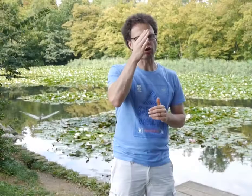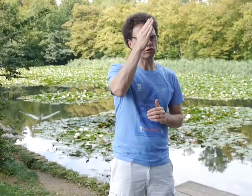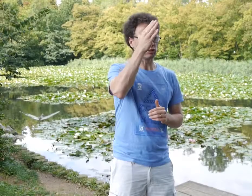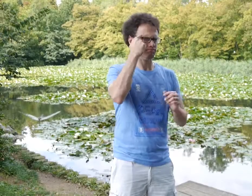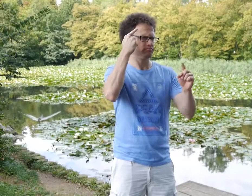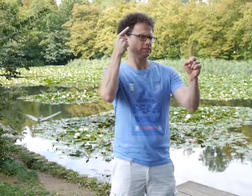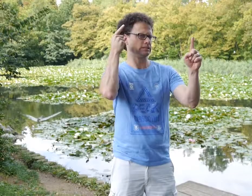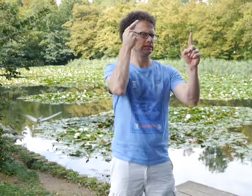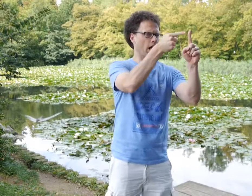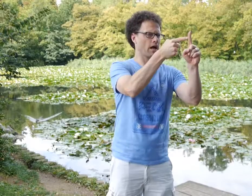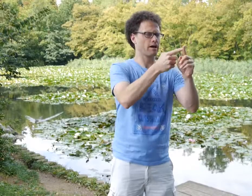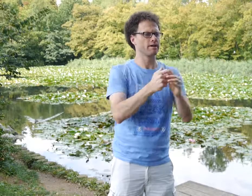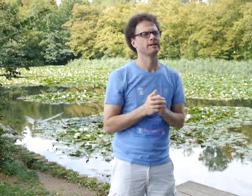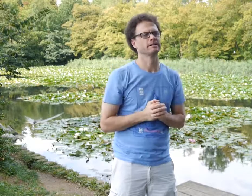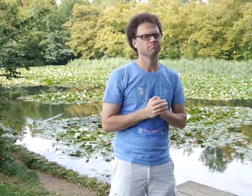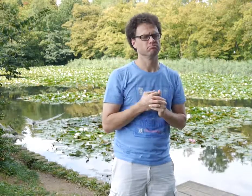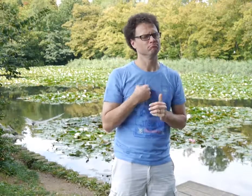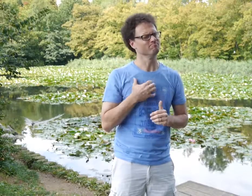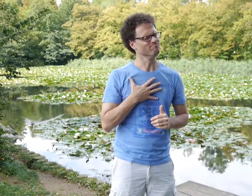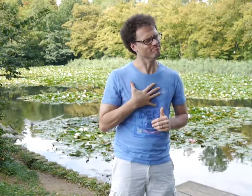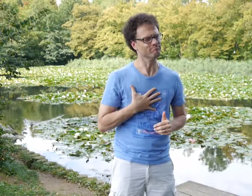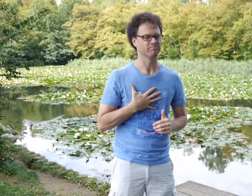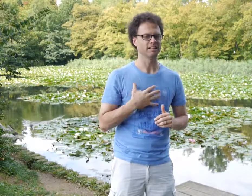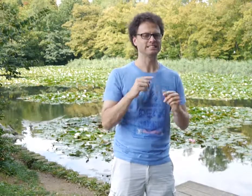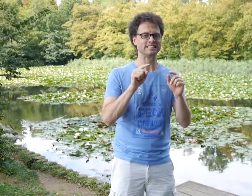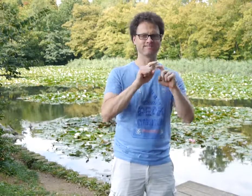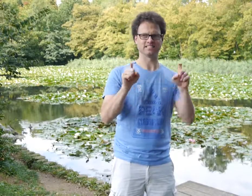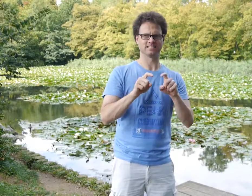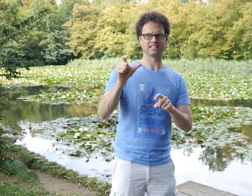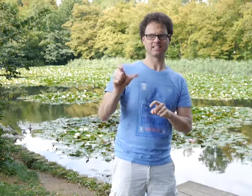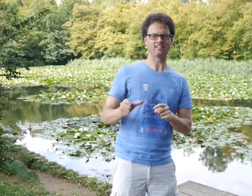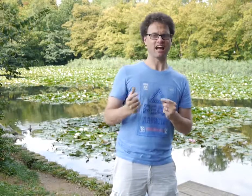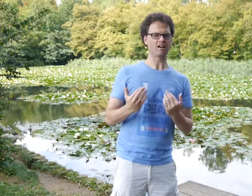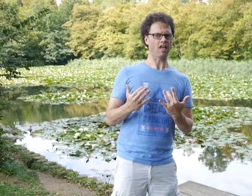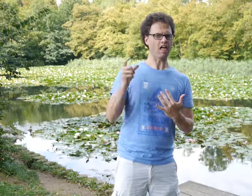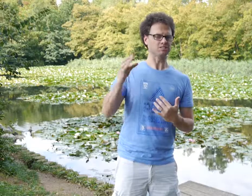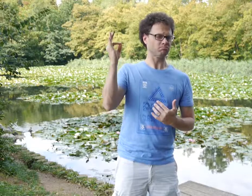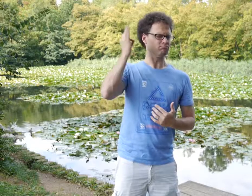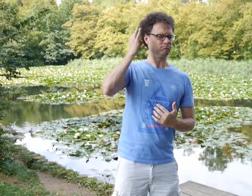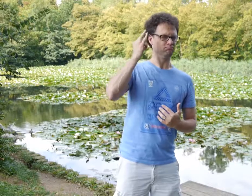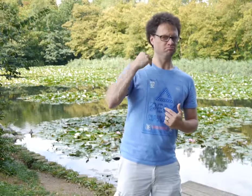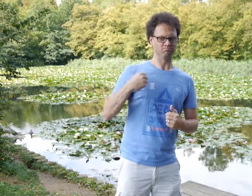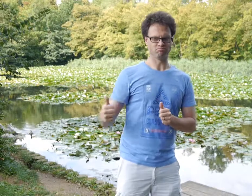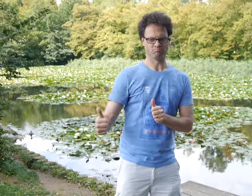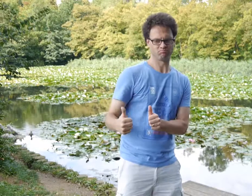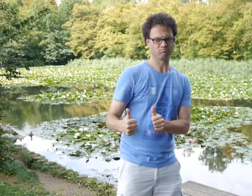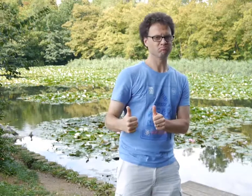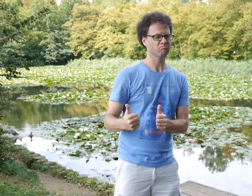My goal for the future is to perform in a show with a famous, hearing actor.